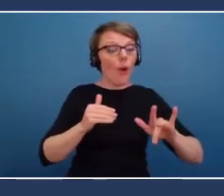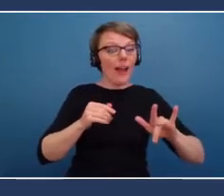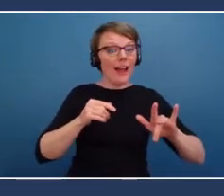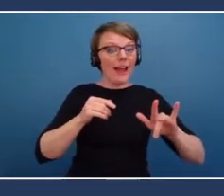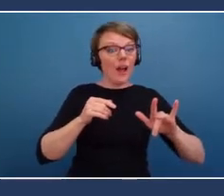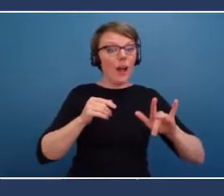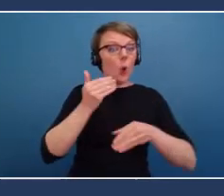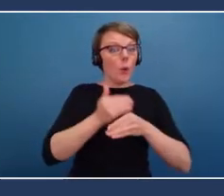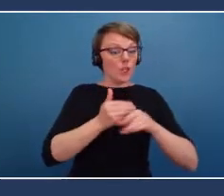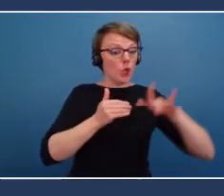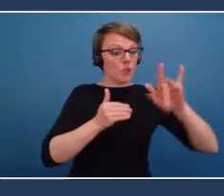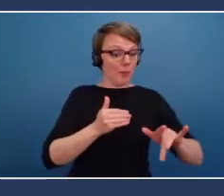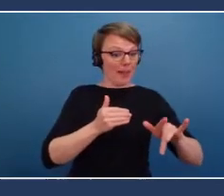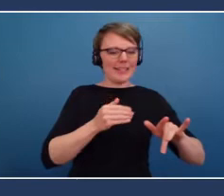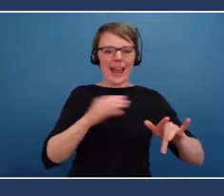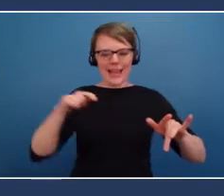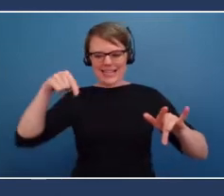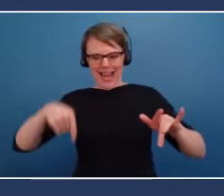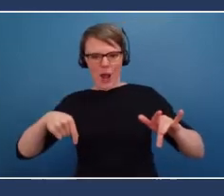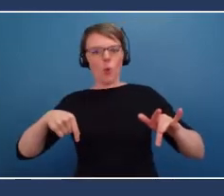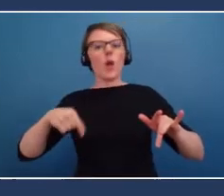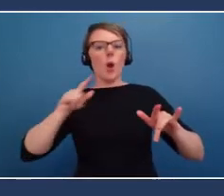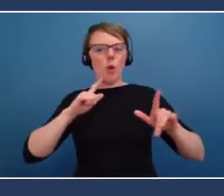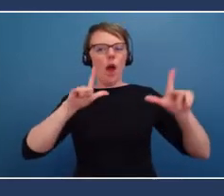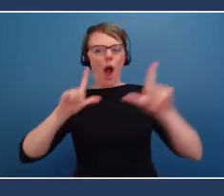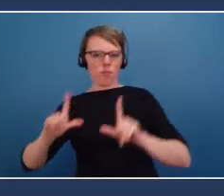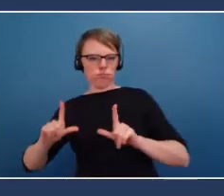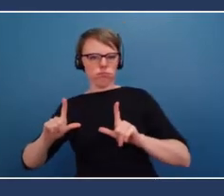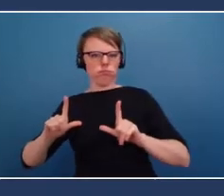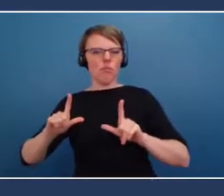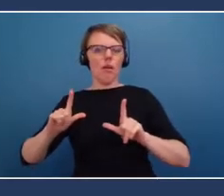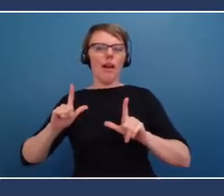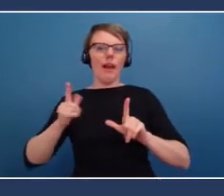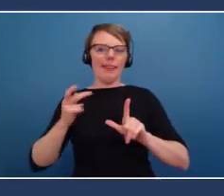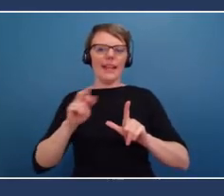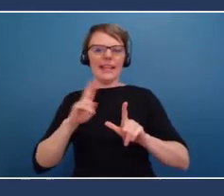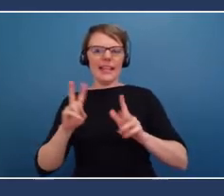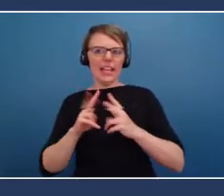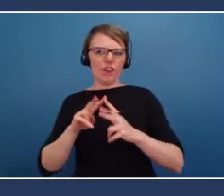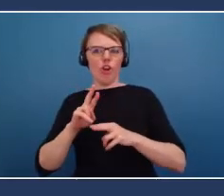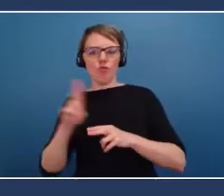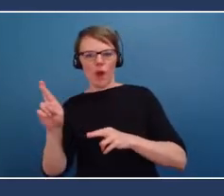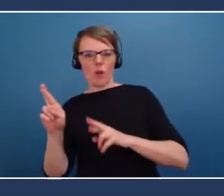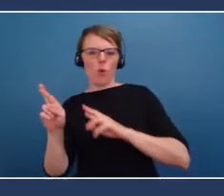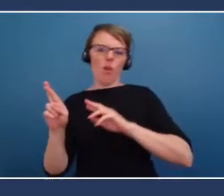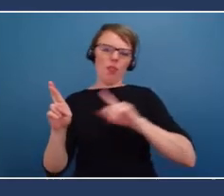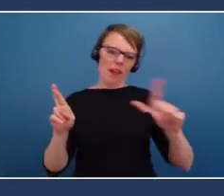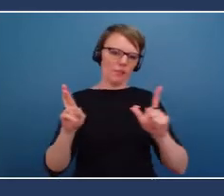a window and then Windows key left or right to dock it. So, maximize the screen that you’ve got available.